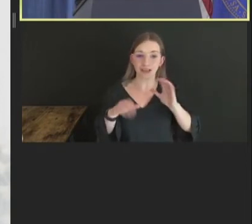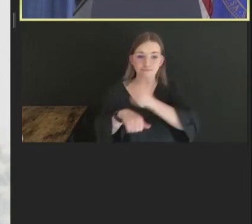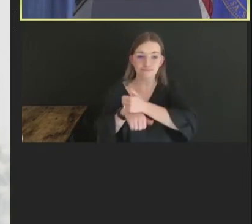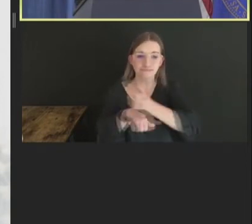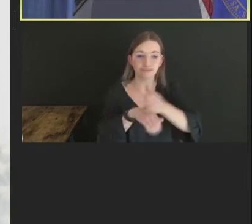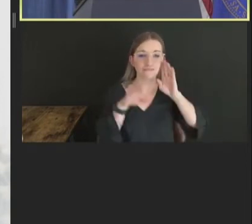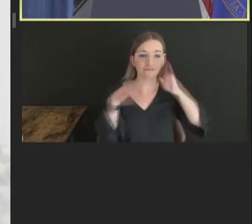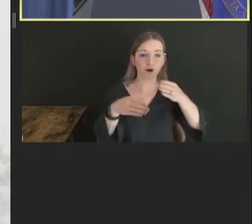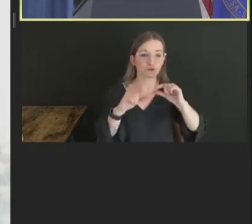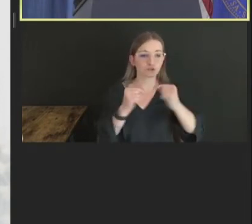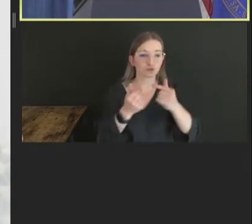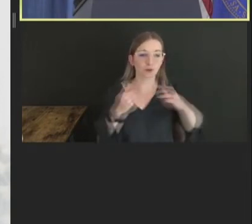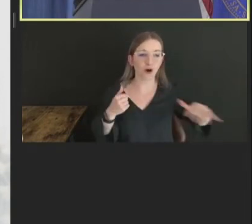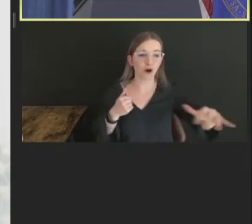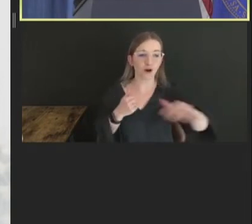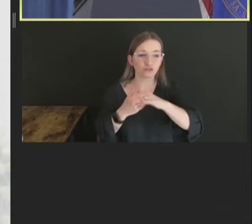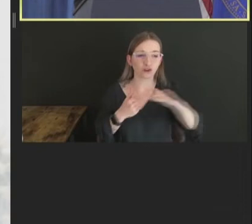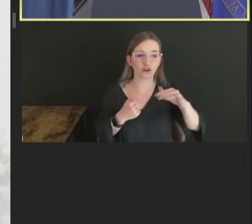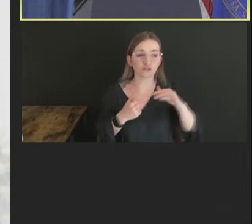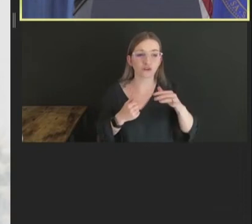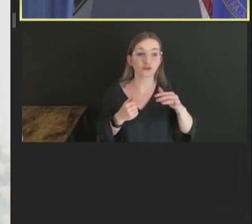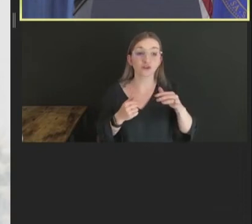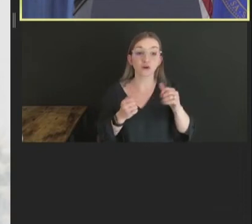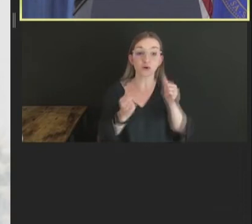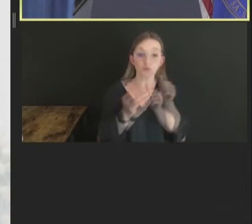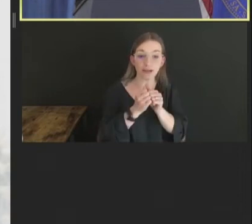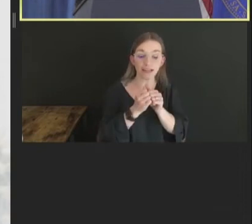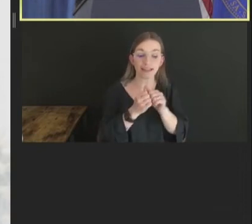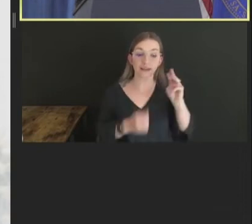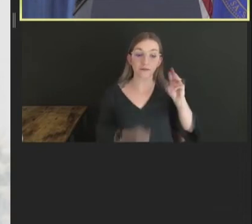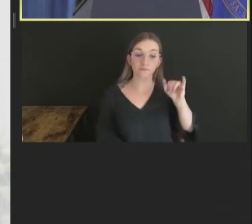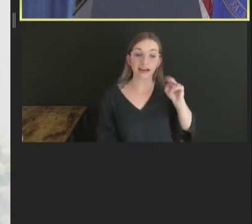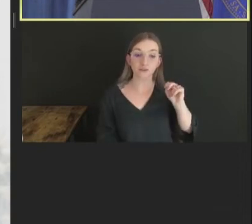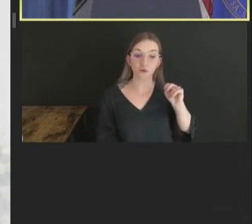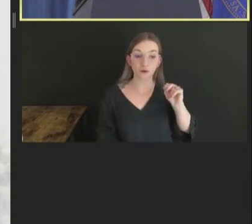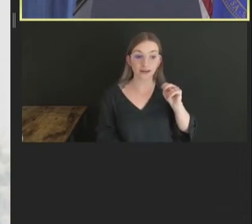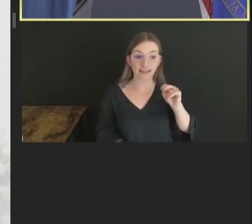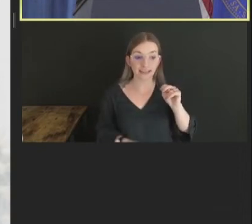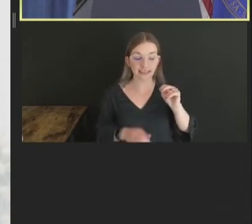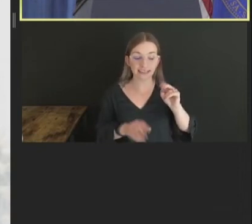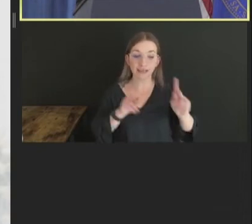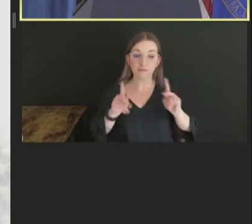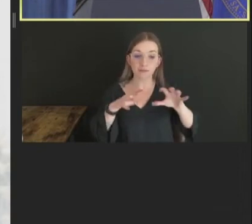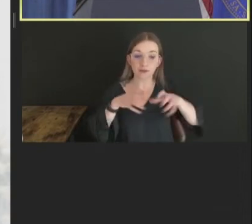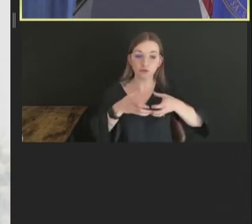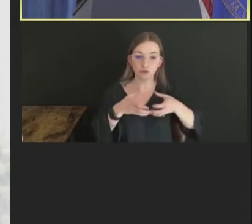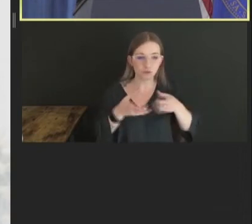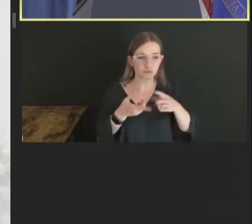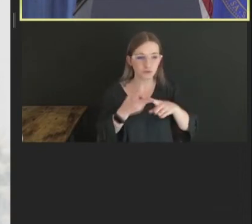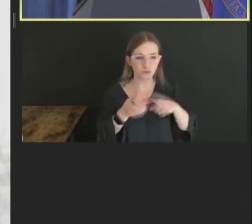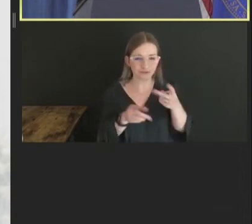to look at what are -- what are the drivers of hesitancy, as well as what would be effective